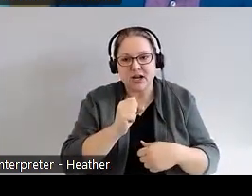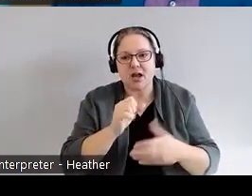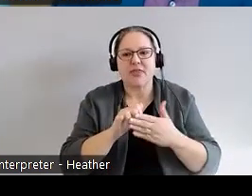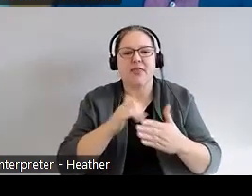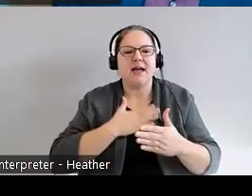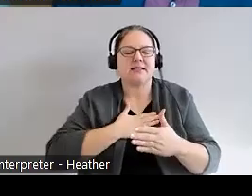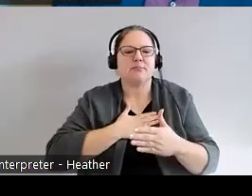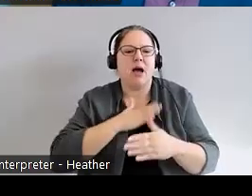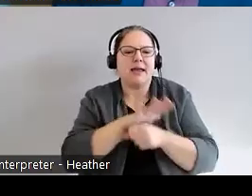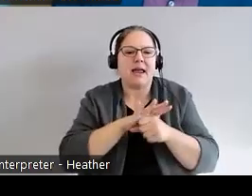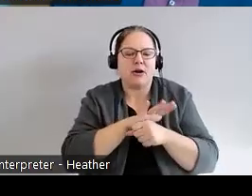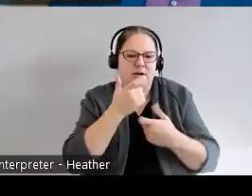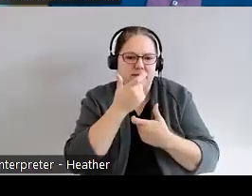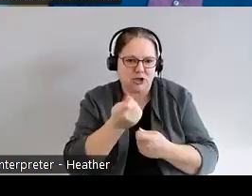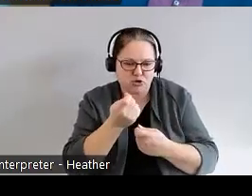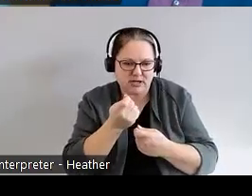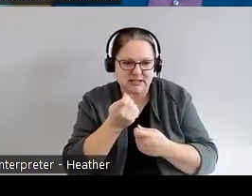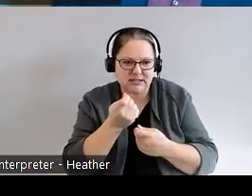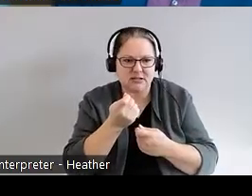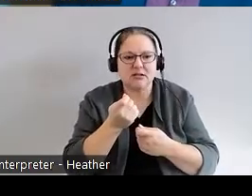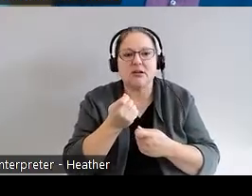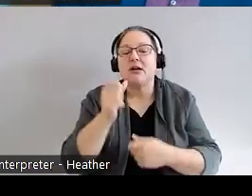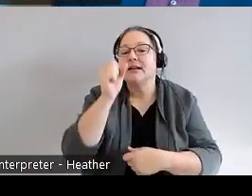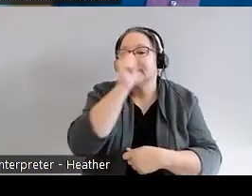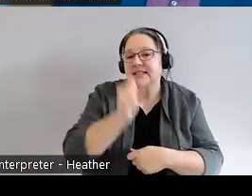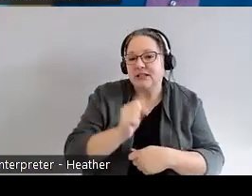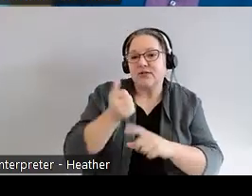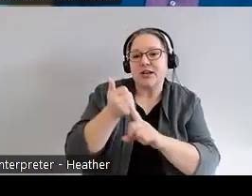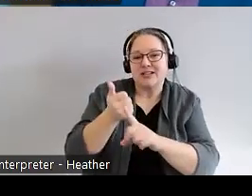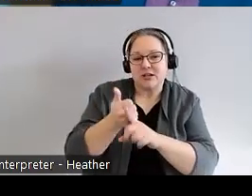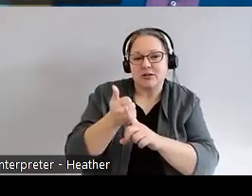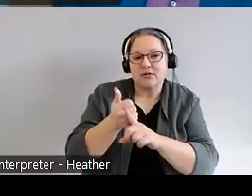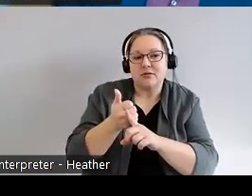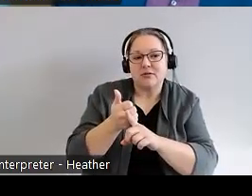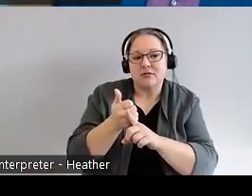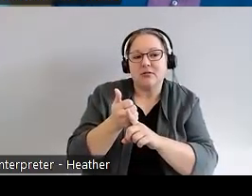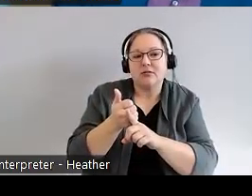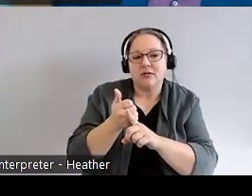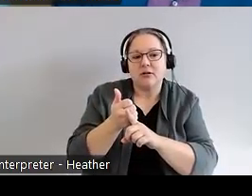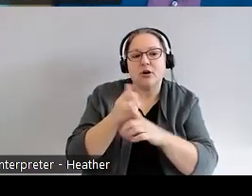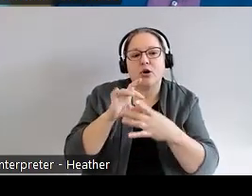particular interest. Of course uh schizophrenia is um quite associated with an elevated risk for